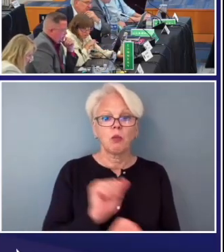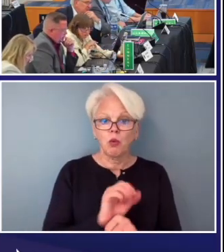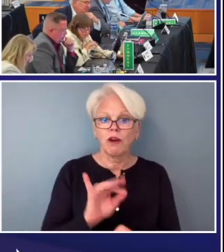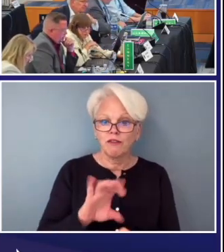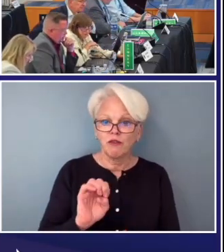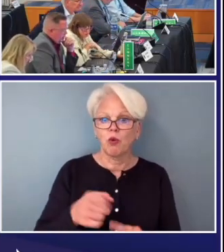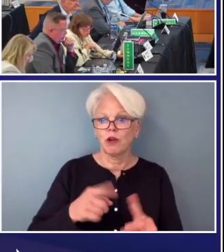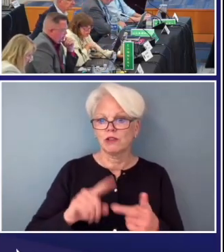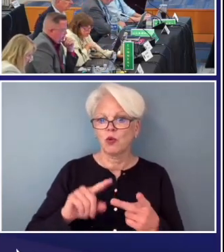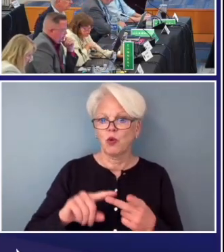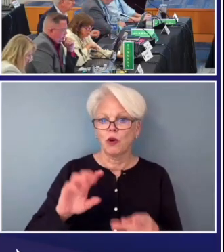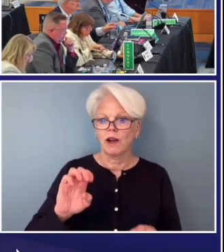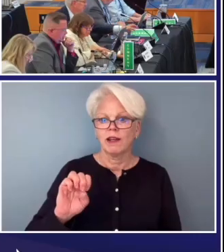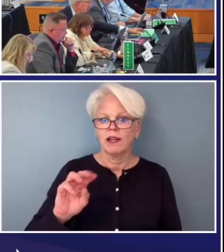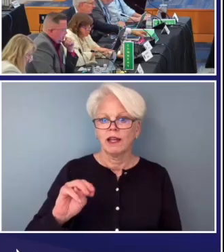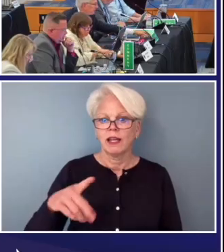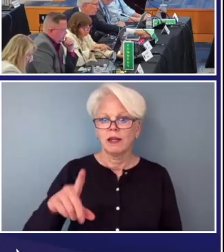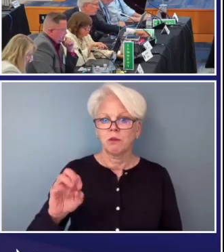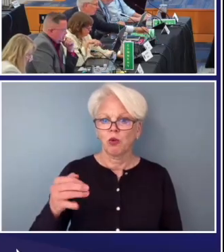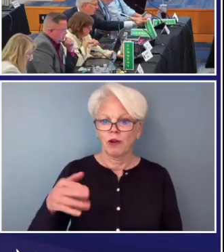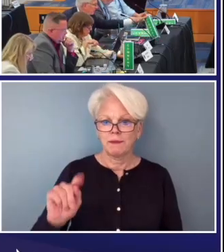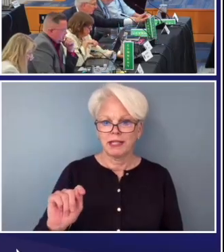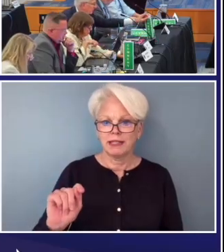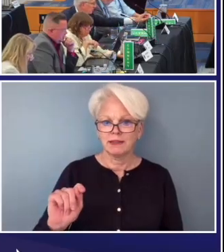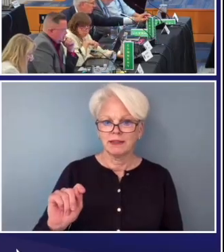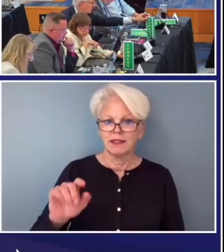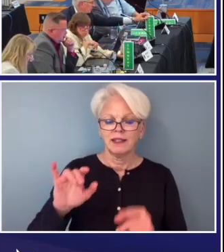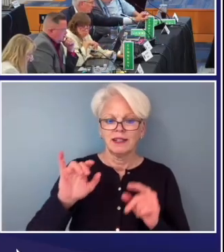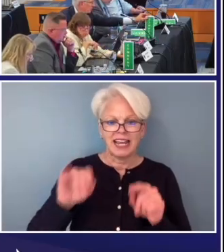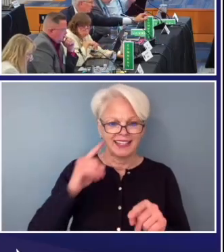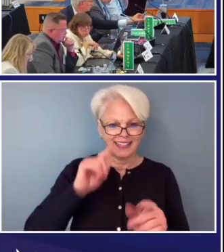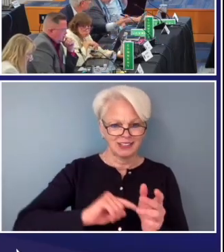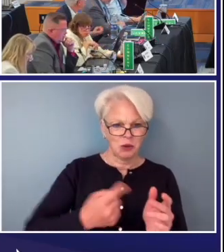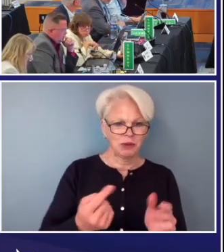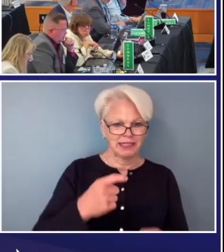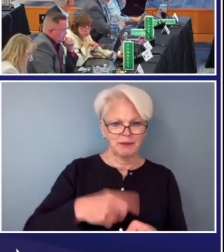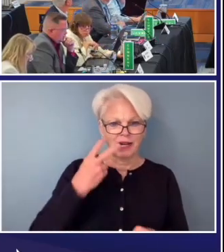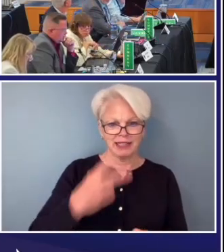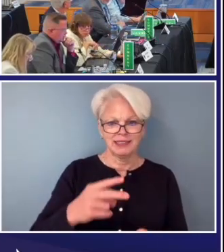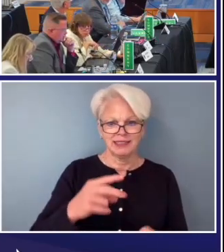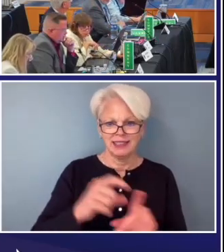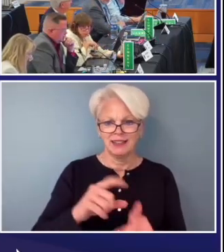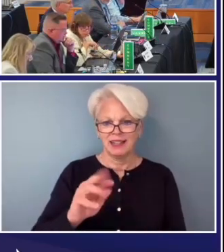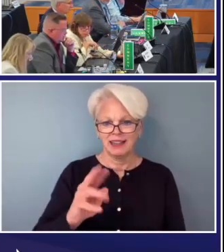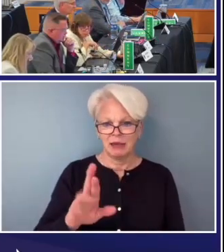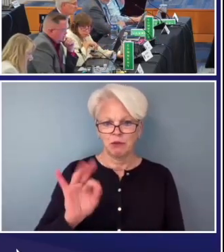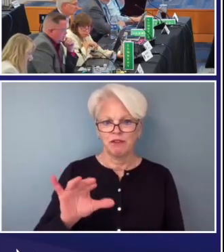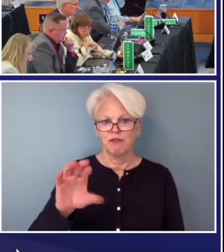Like, it's just, that might, this might be the only time I remember seeing the term labor force and higher and higher ed reg.